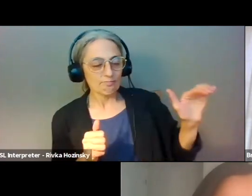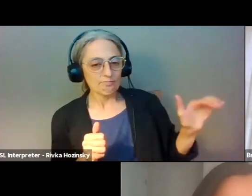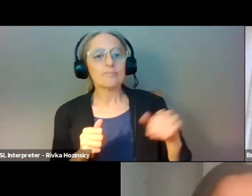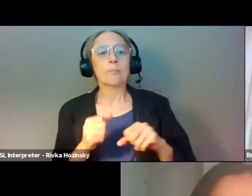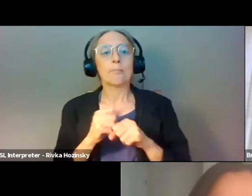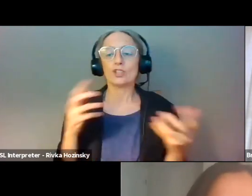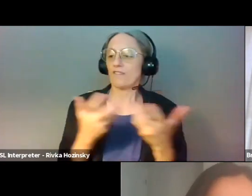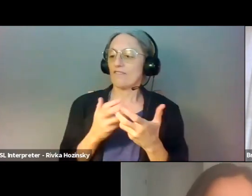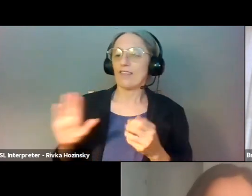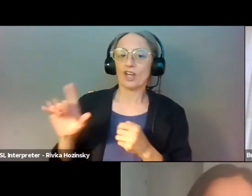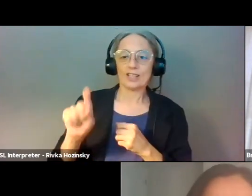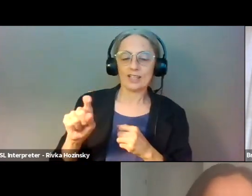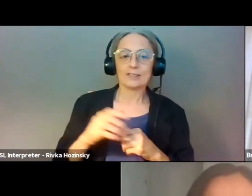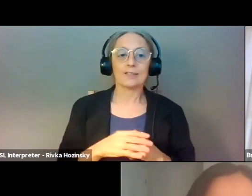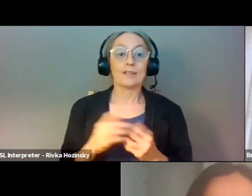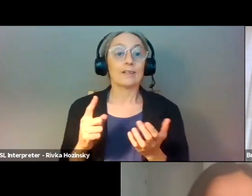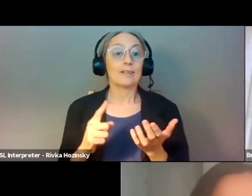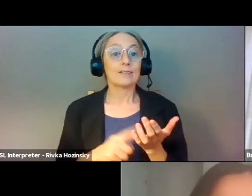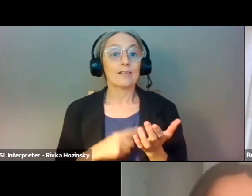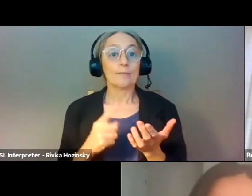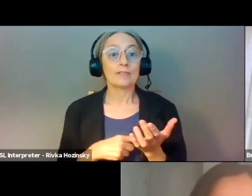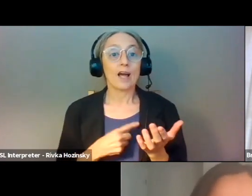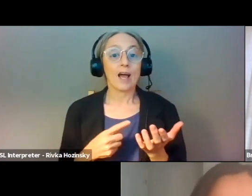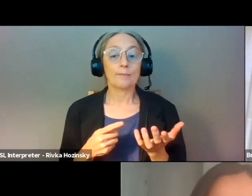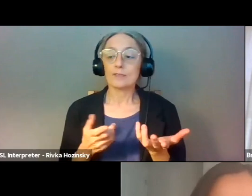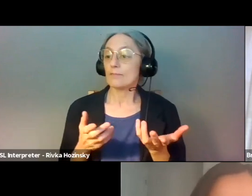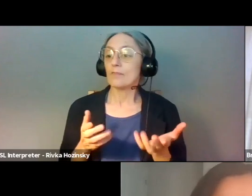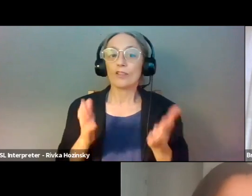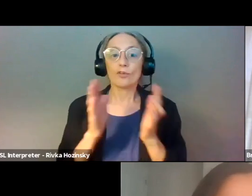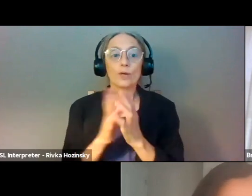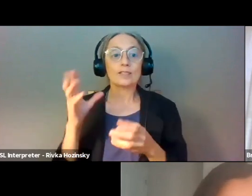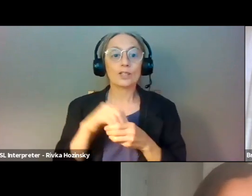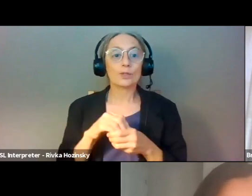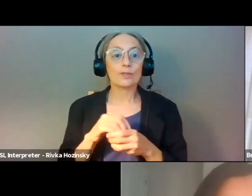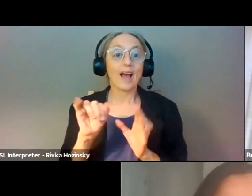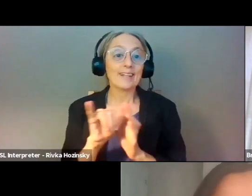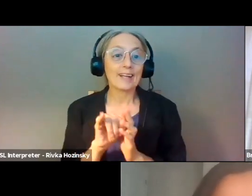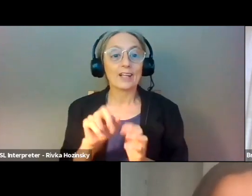And sometimes those requests include identity, whether race, gender, etc.